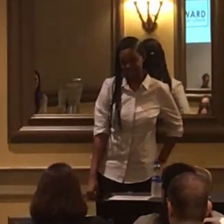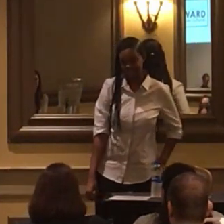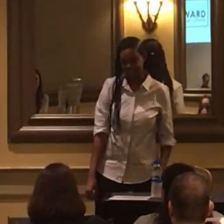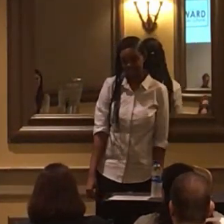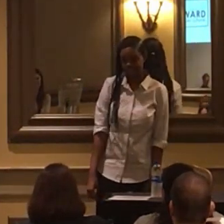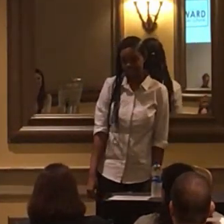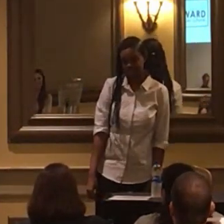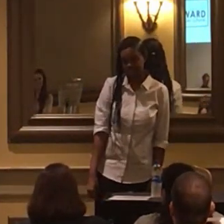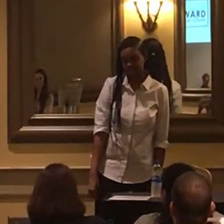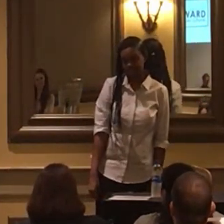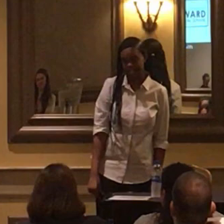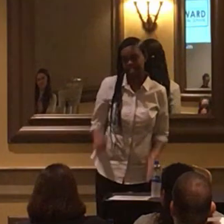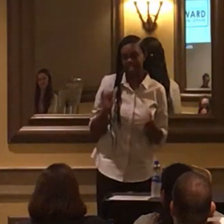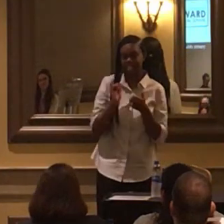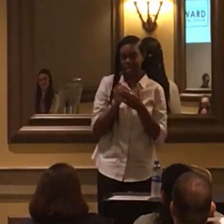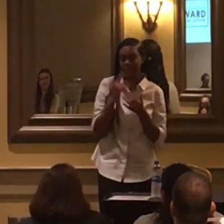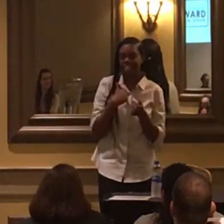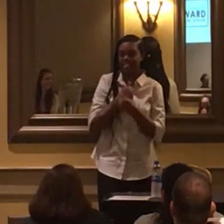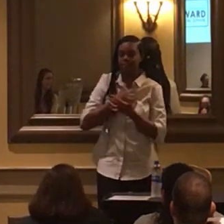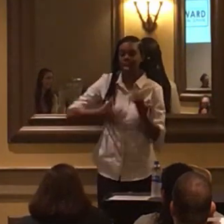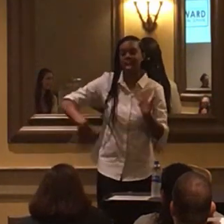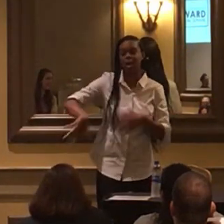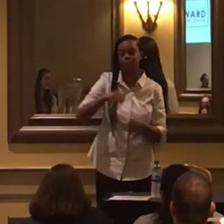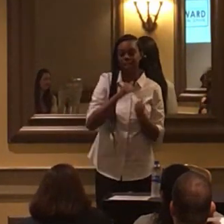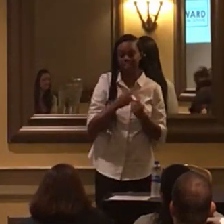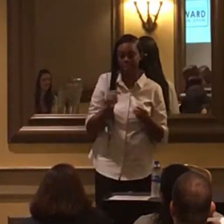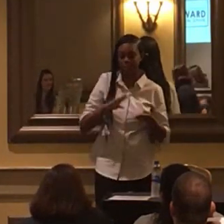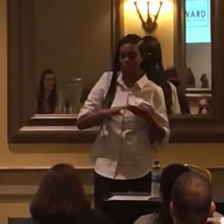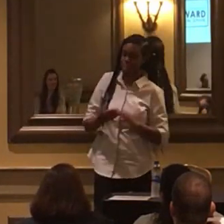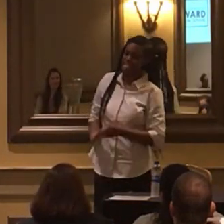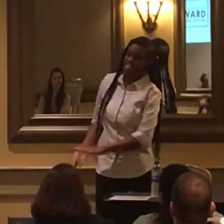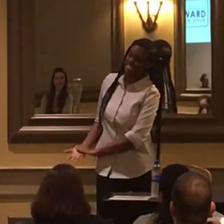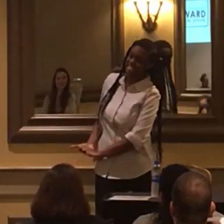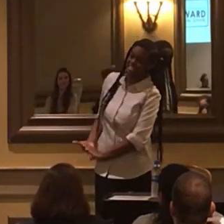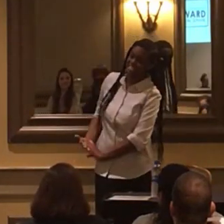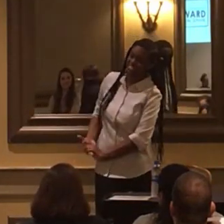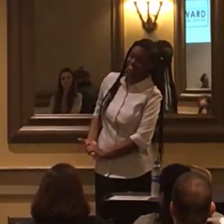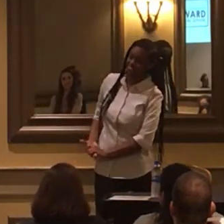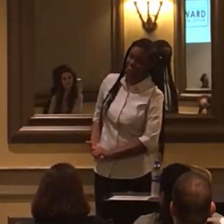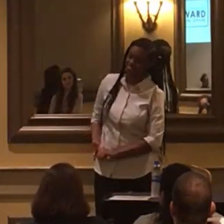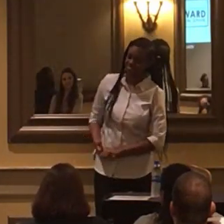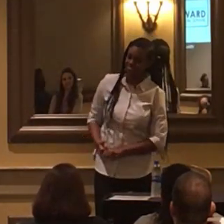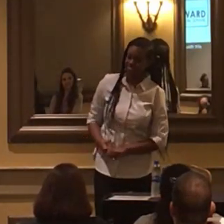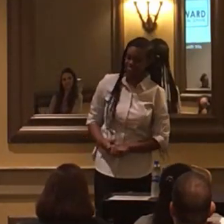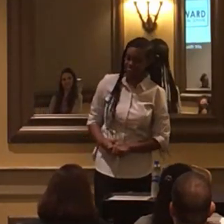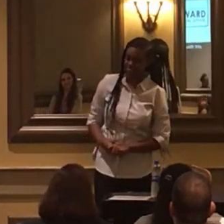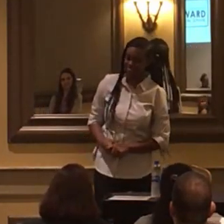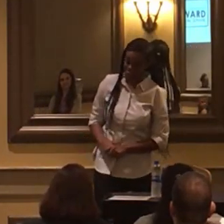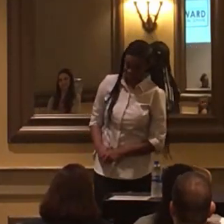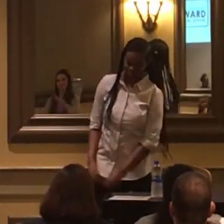but socializing with other deaf people That's, that's why I love hanging out with this community.